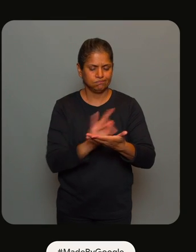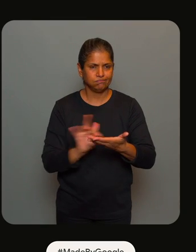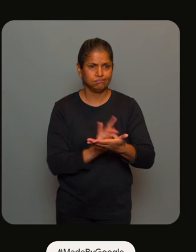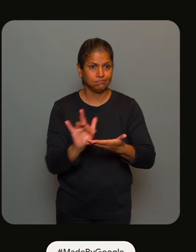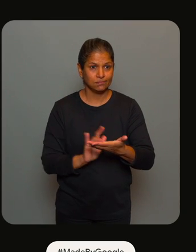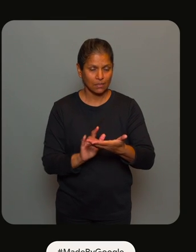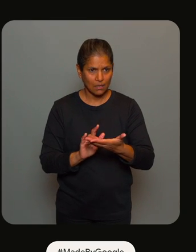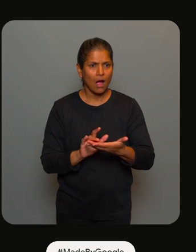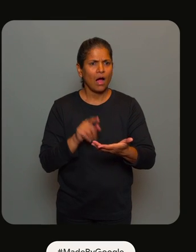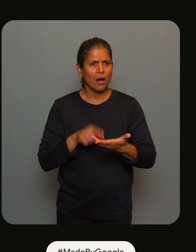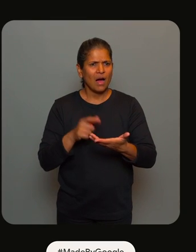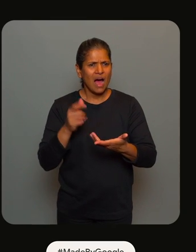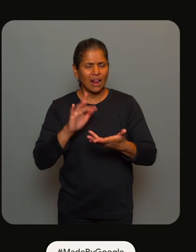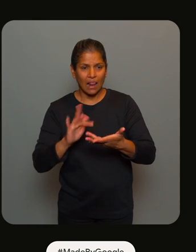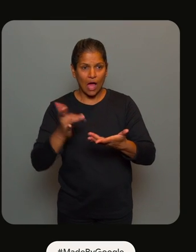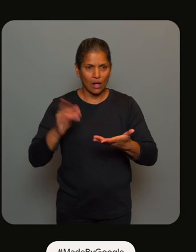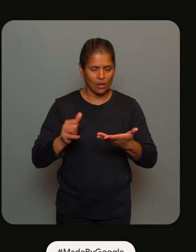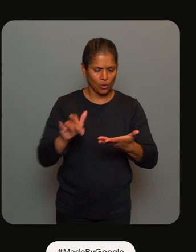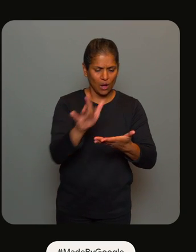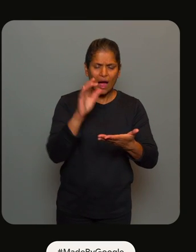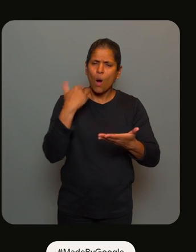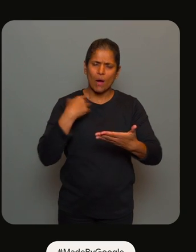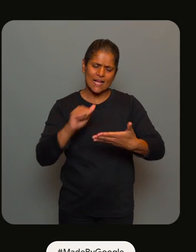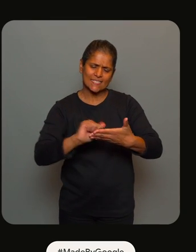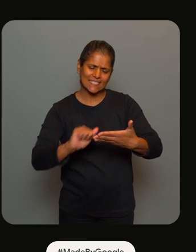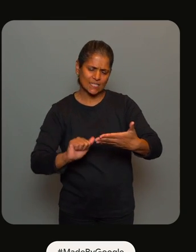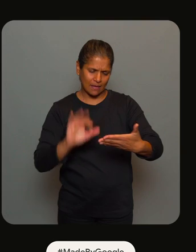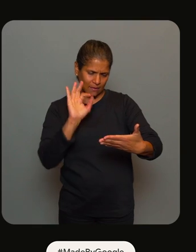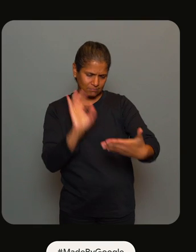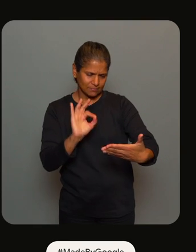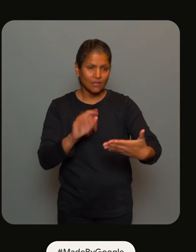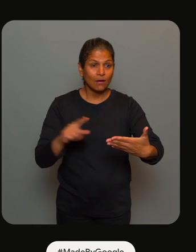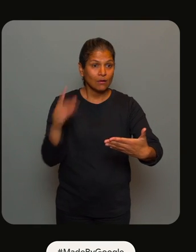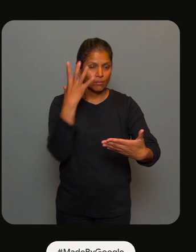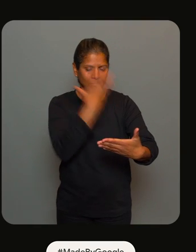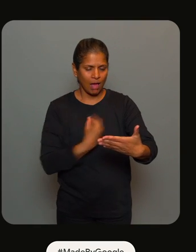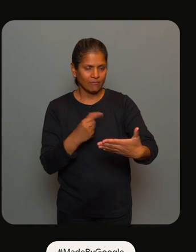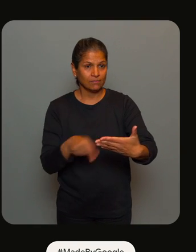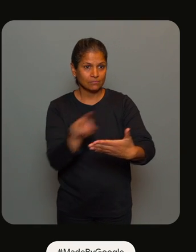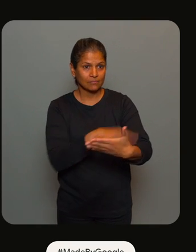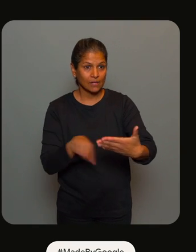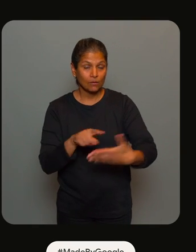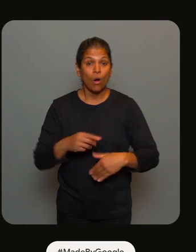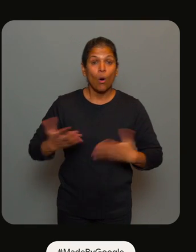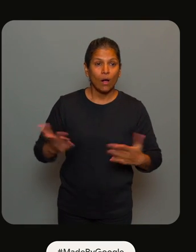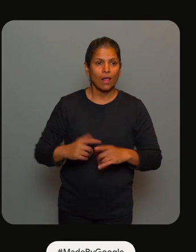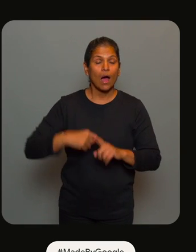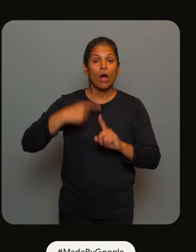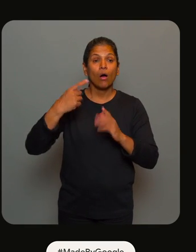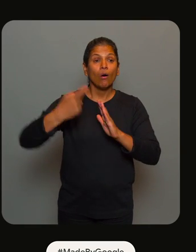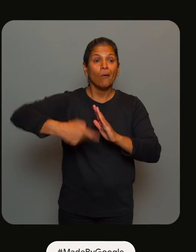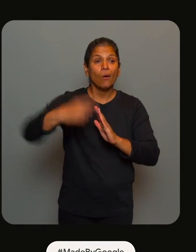distractions in your pictures. Or automatically reducing background noise on the other